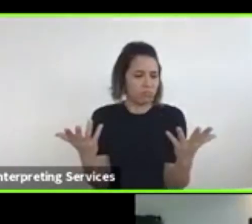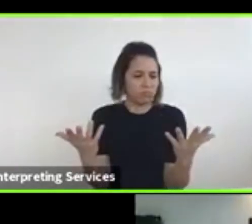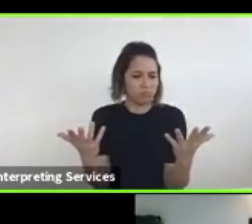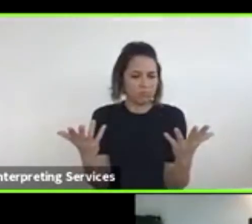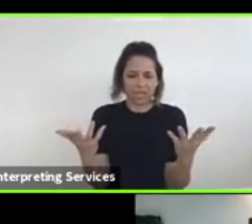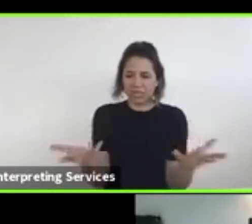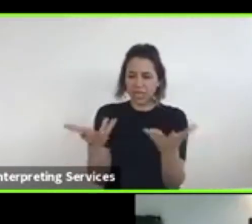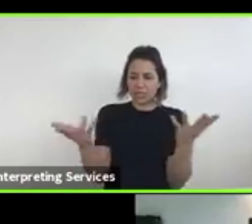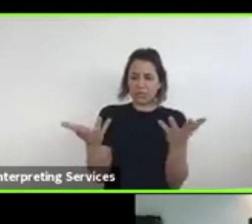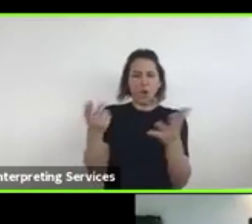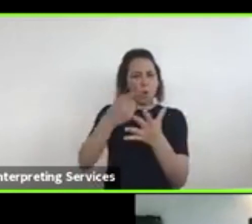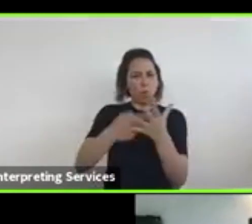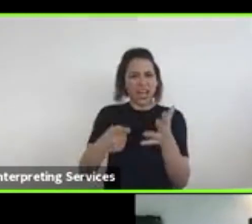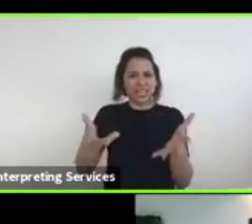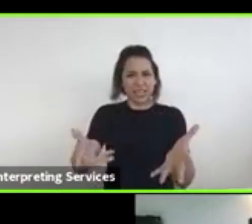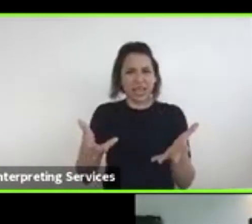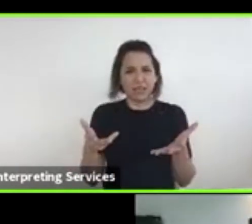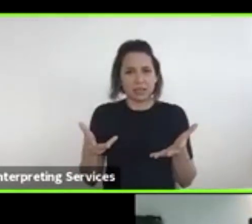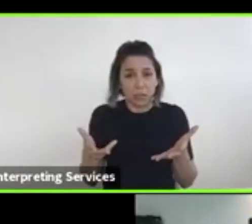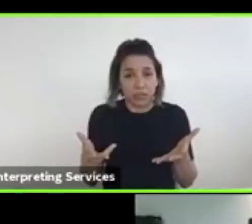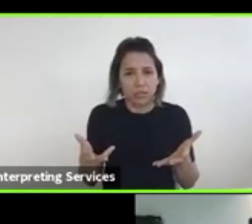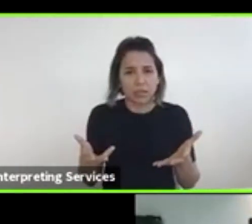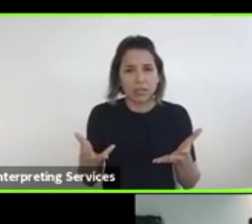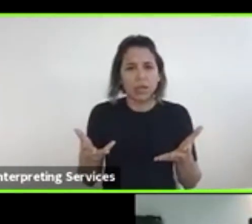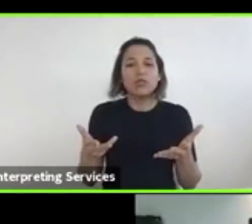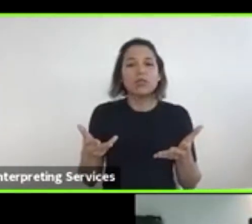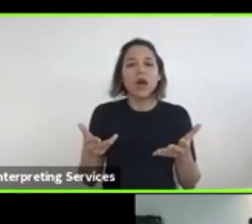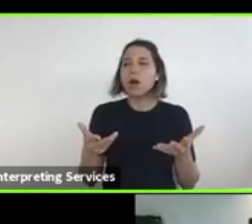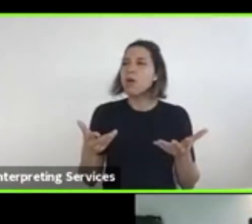YOU KNOW, WHAT IS IT? AND SO THAT, IS HOW OUR LEARNING